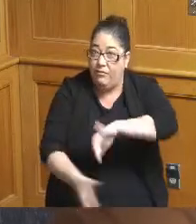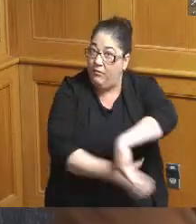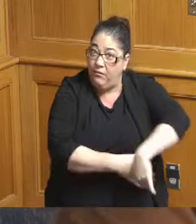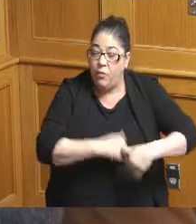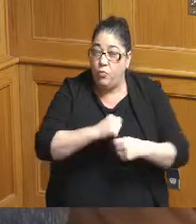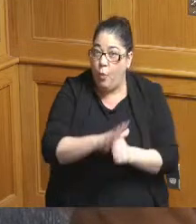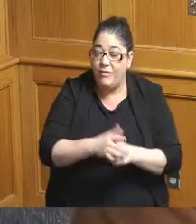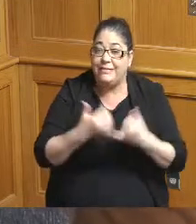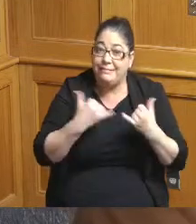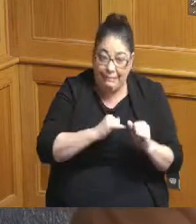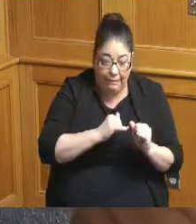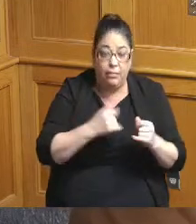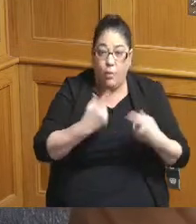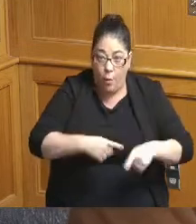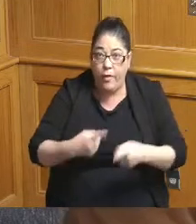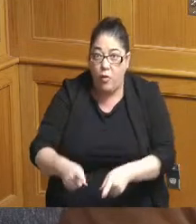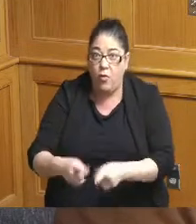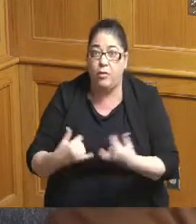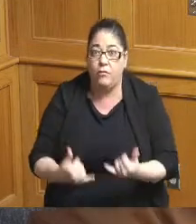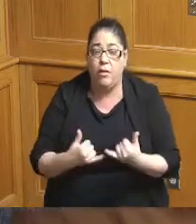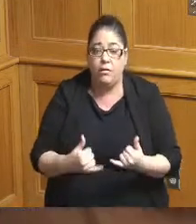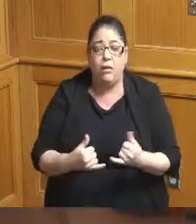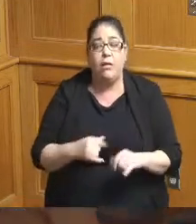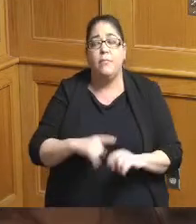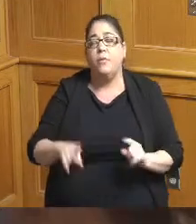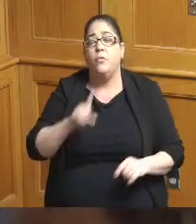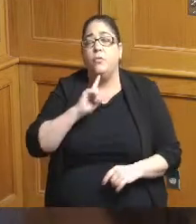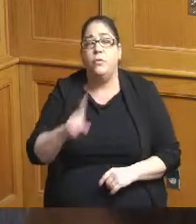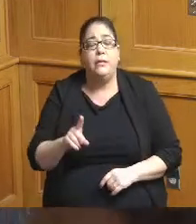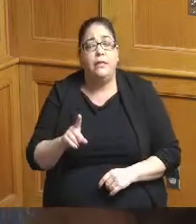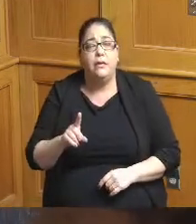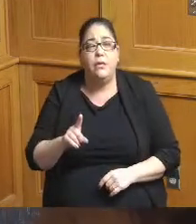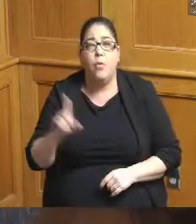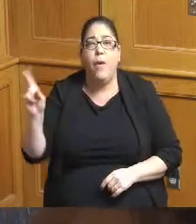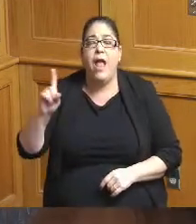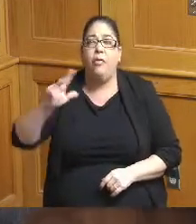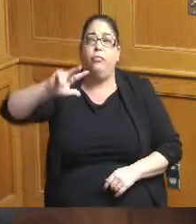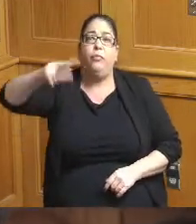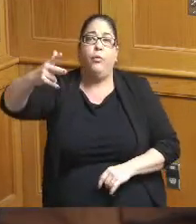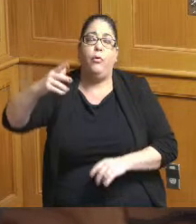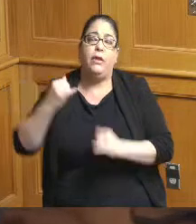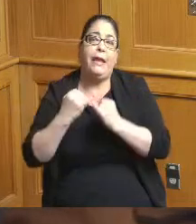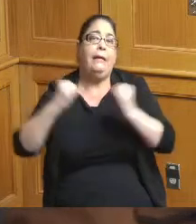things have changed so I would like to see where's the independent analysis that says the two have to